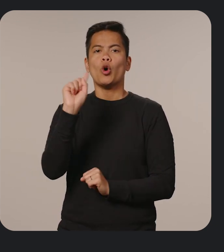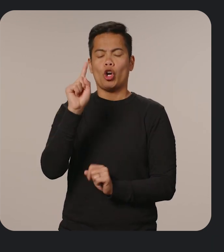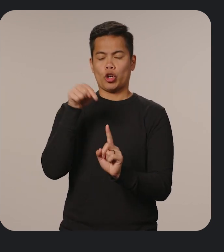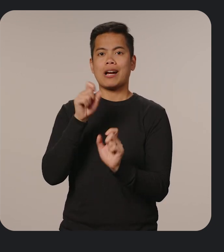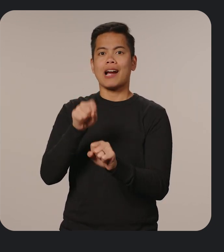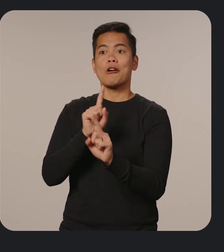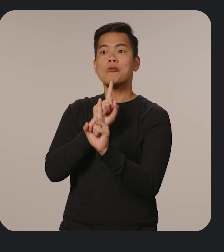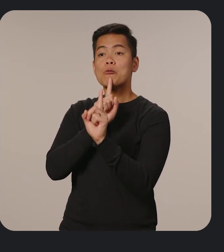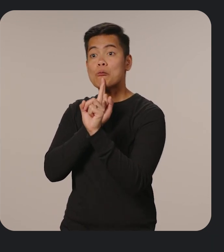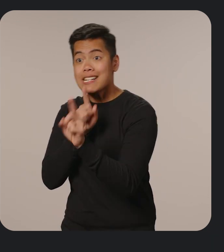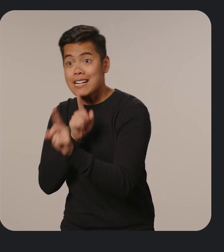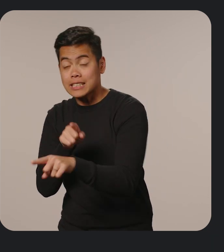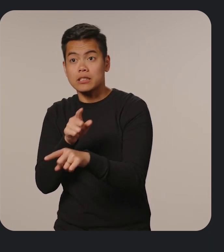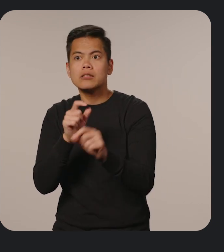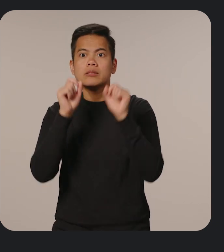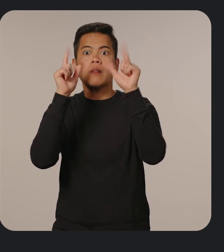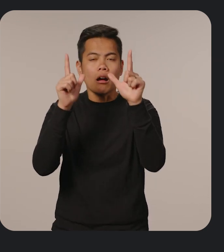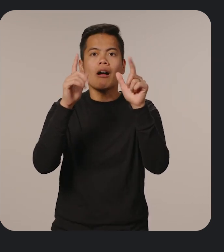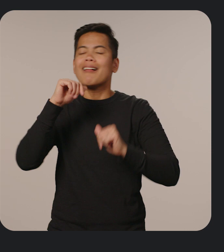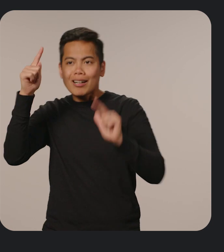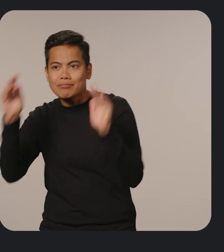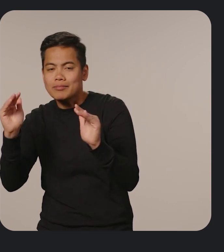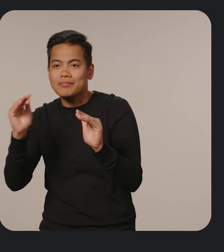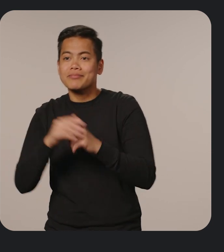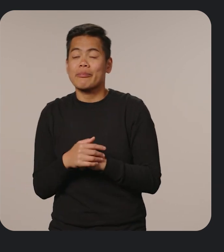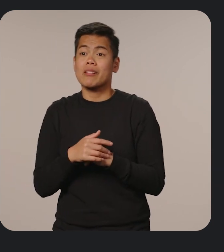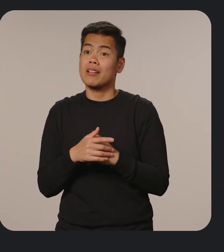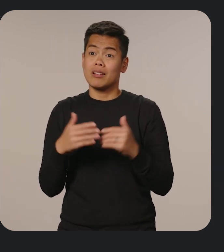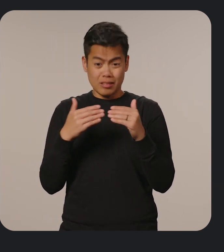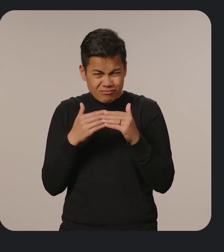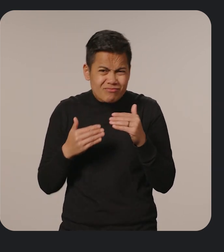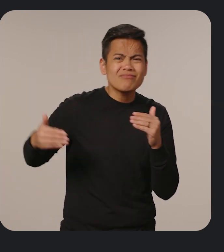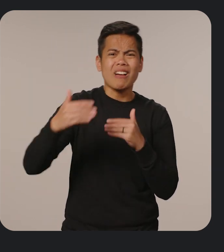are surprising, delightful. Our new easing mimics the wonders of movements